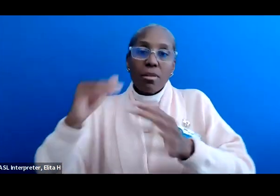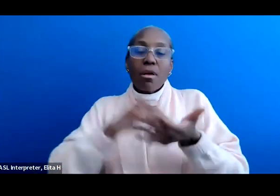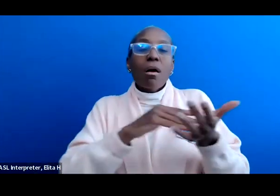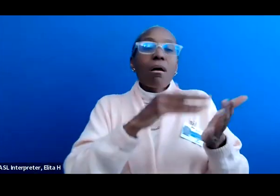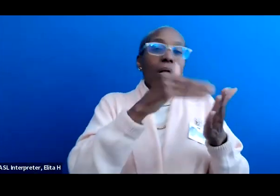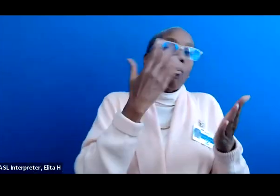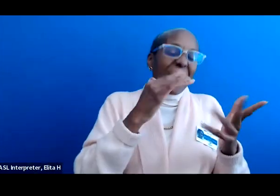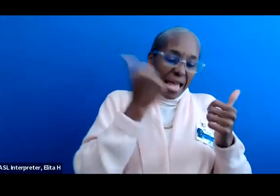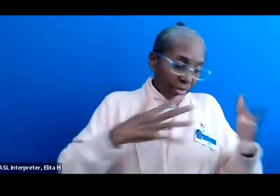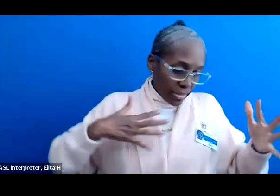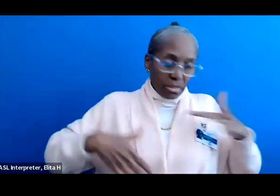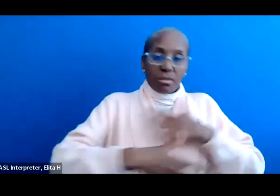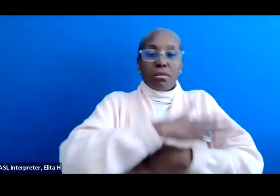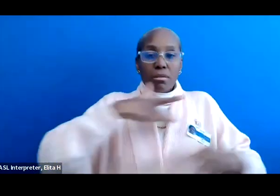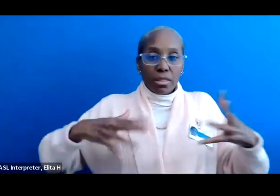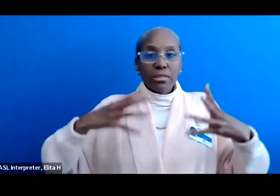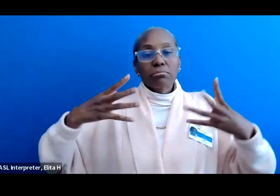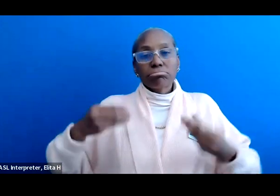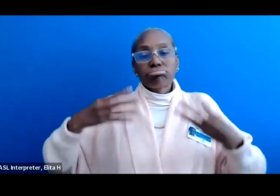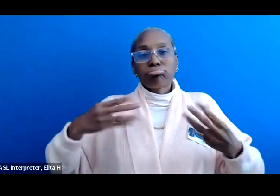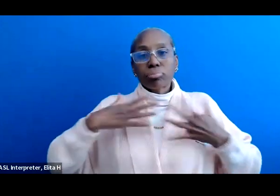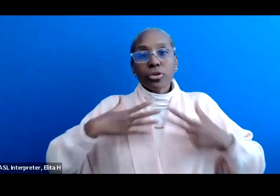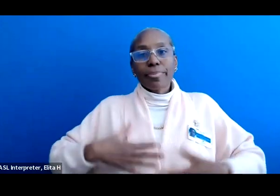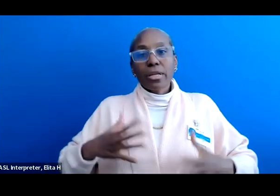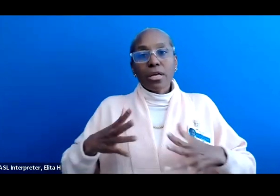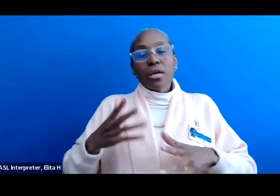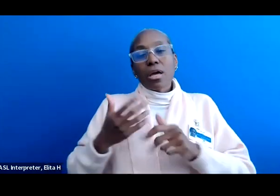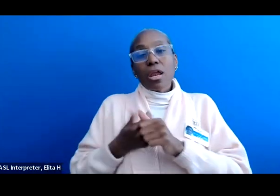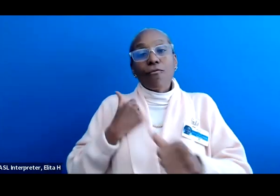everything all supple in your body and avoiding other complications.